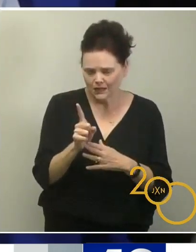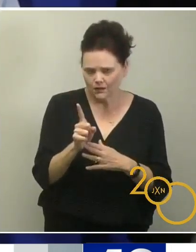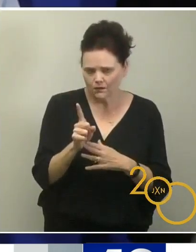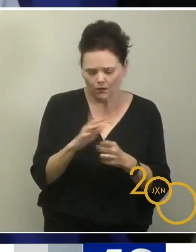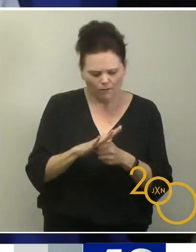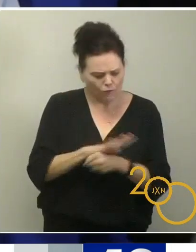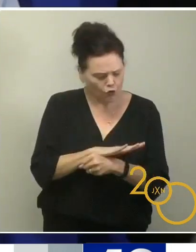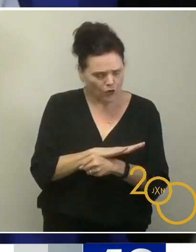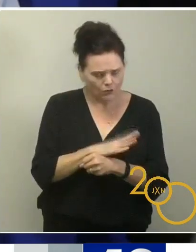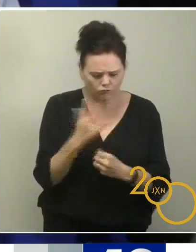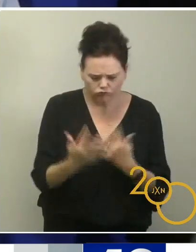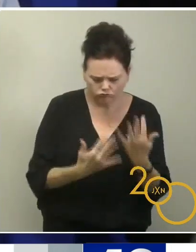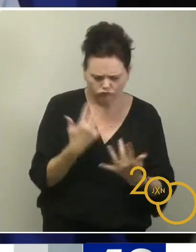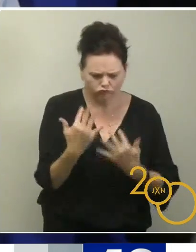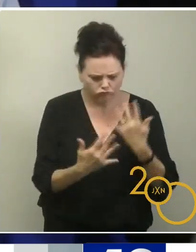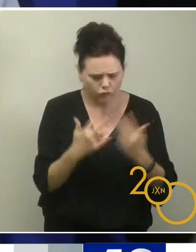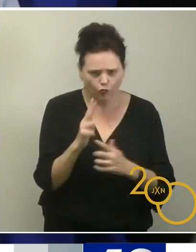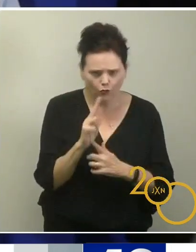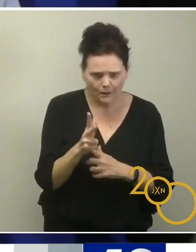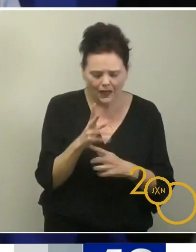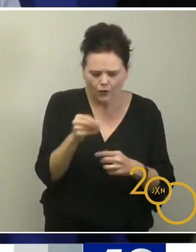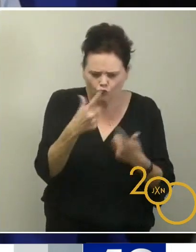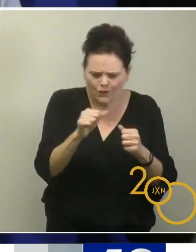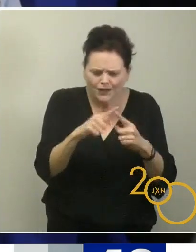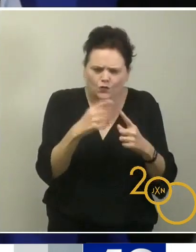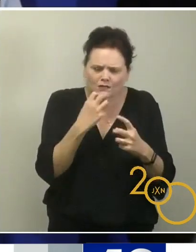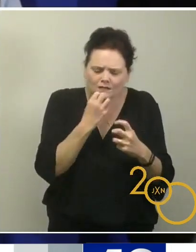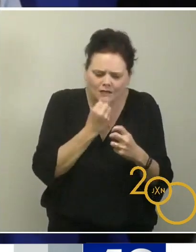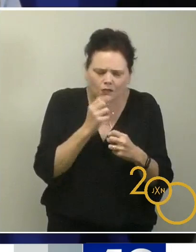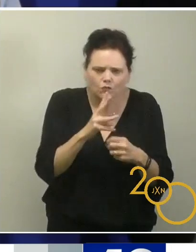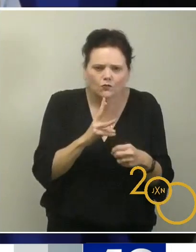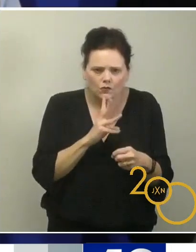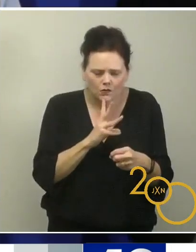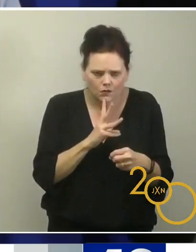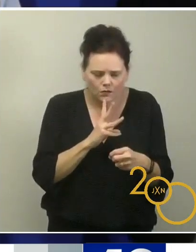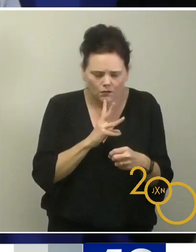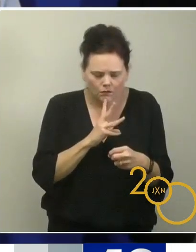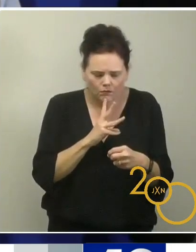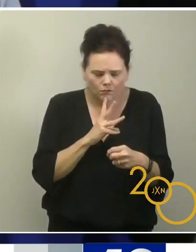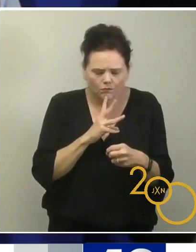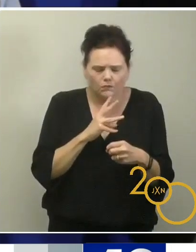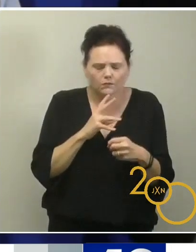ABILITY TO DISINFECT THE WATER. YOU NEED TO BOIL THE WATER FOR 3 MINUTES FULLY.